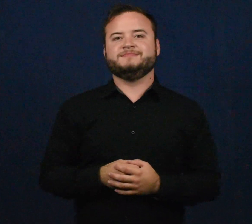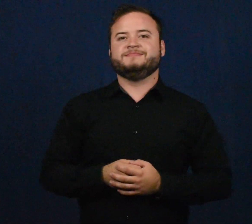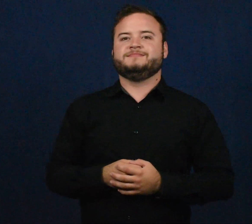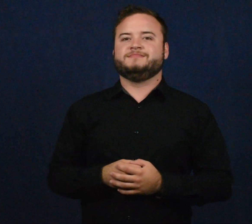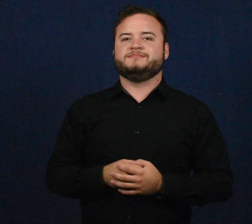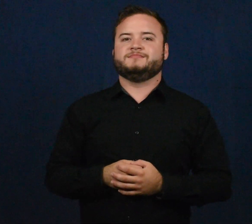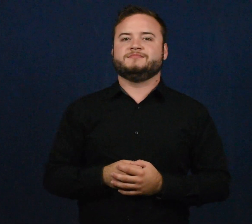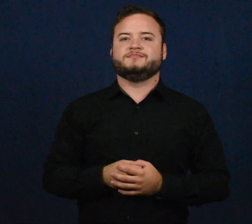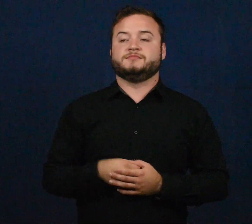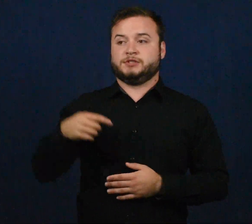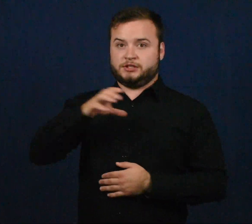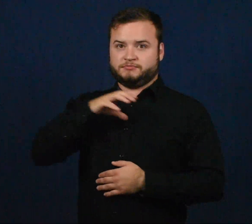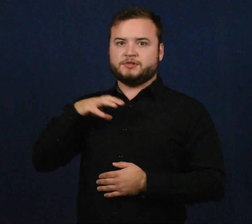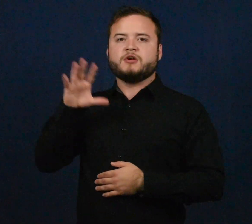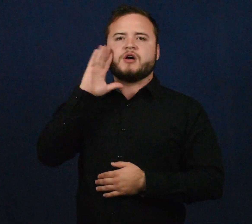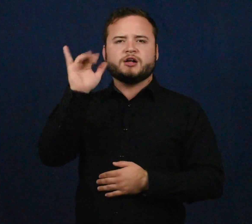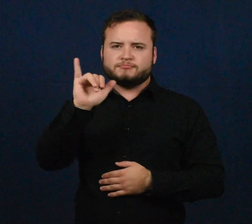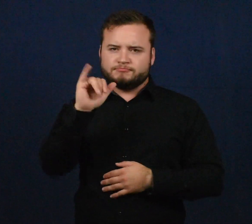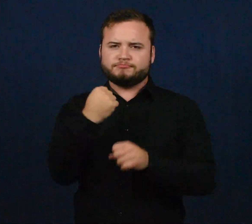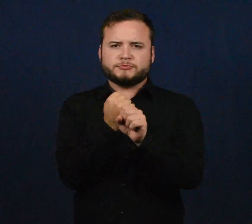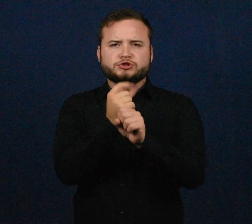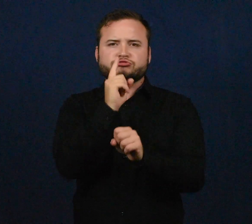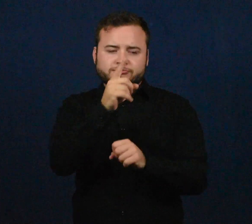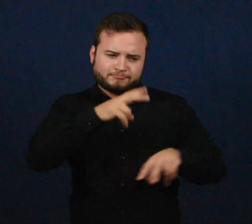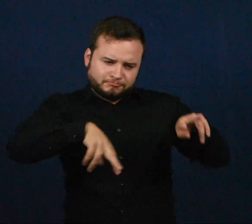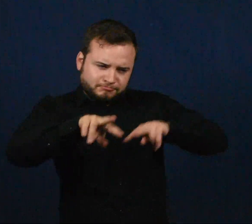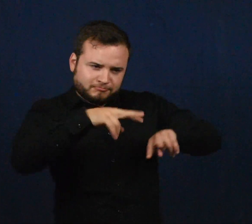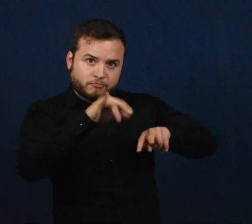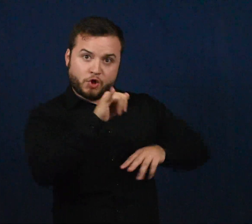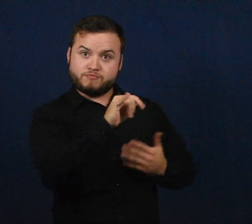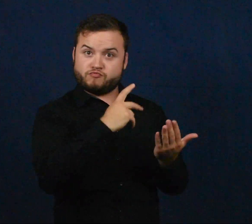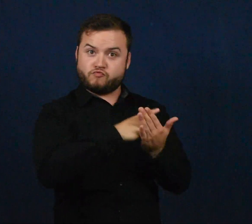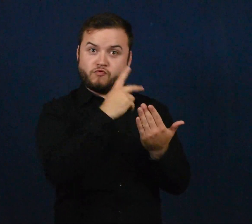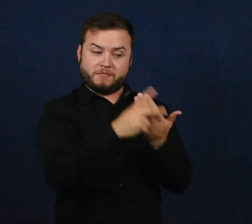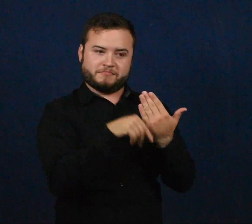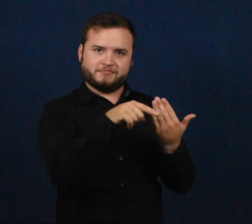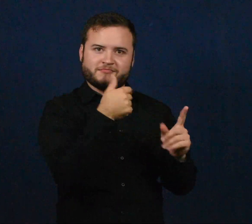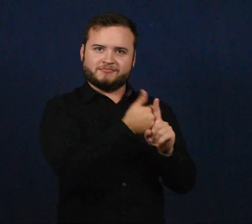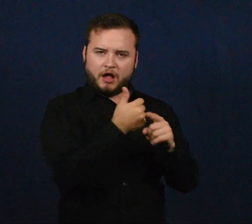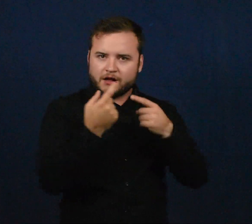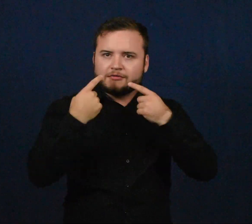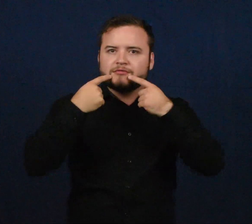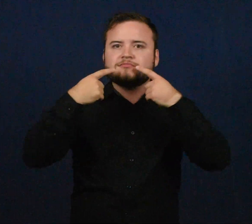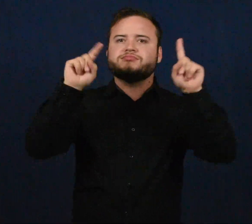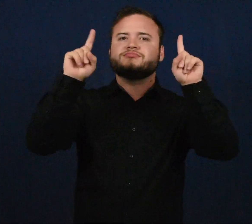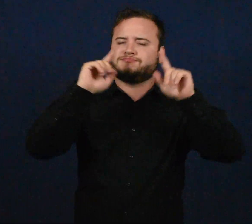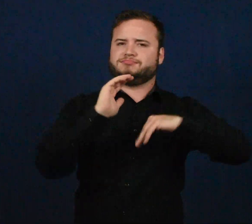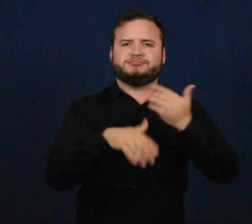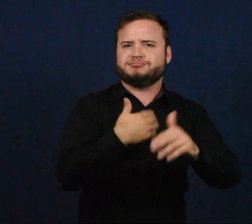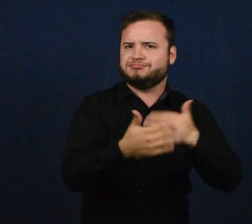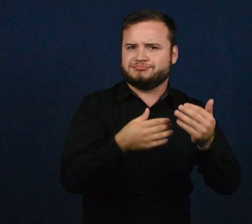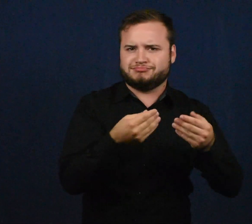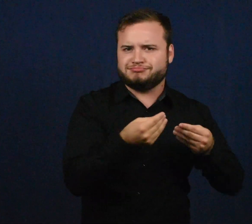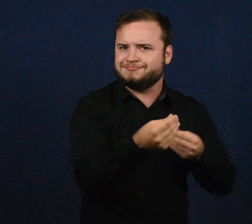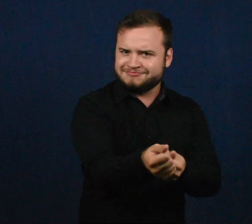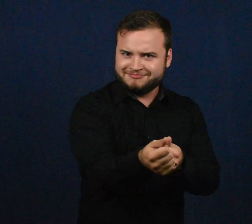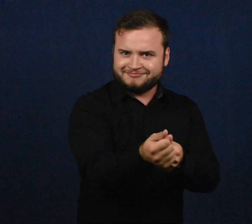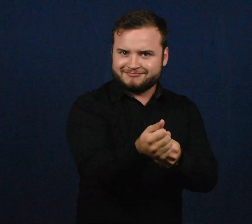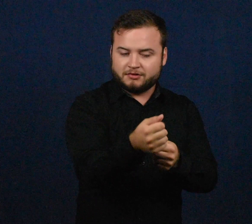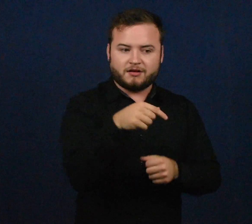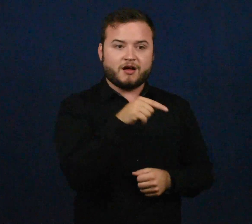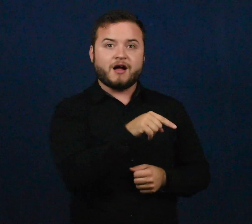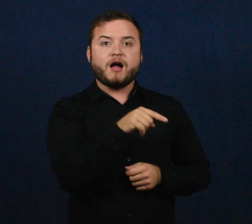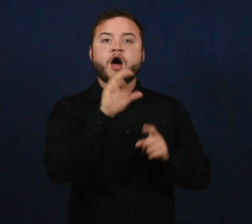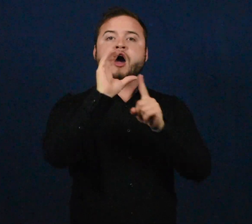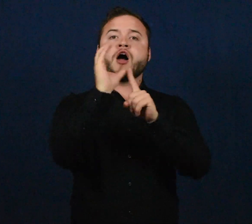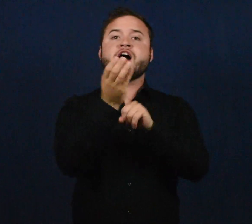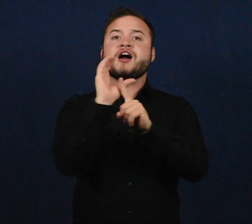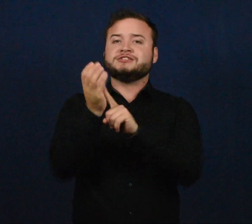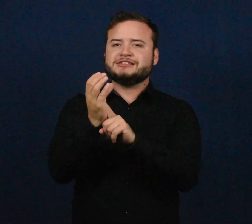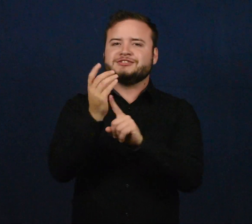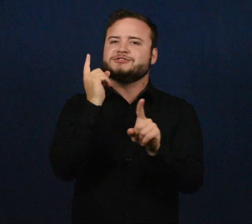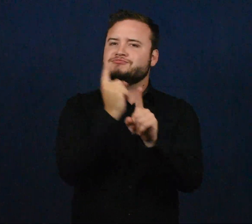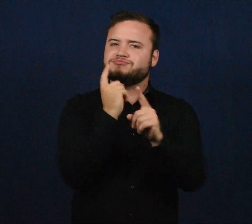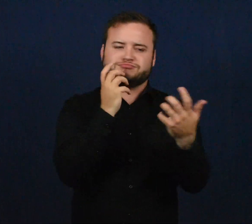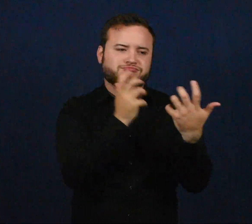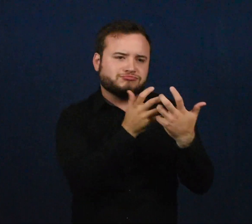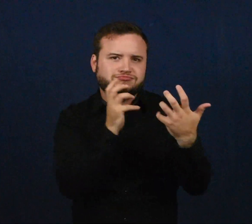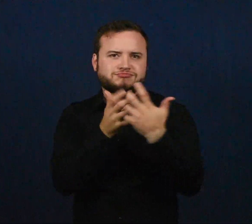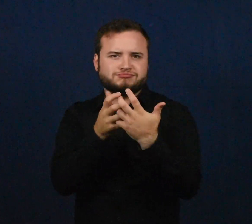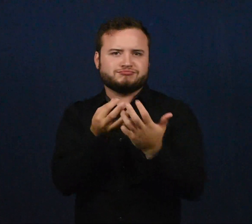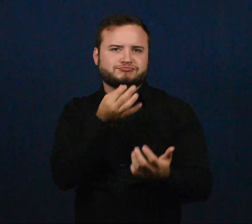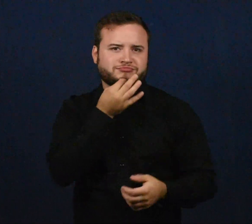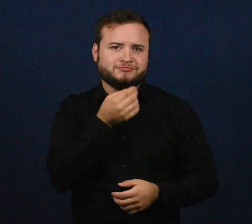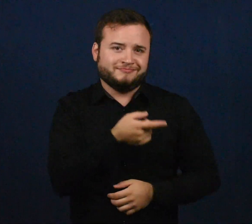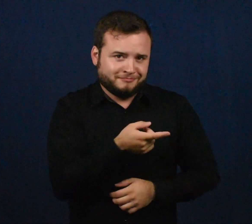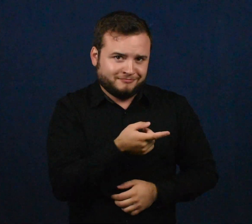They make sure that the program is effective, culturally appropriate,